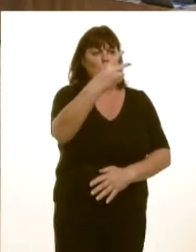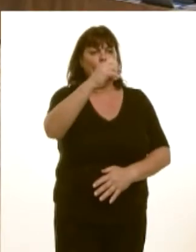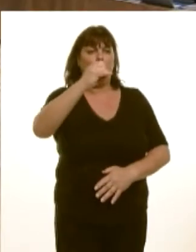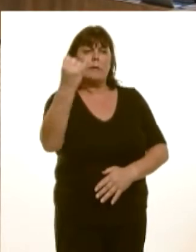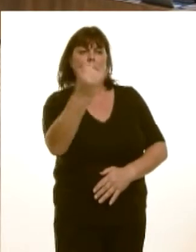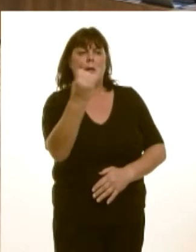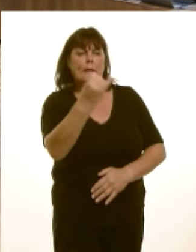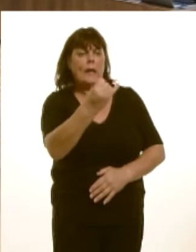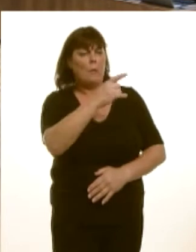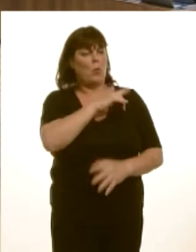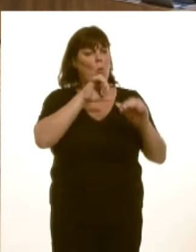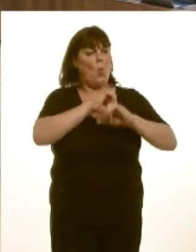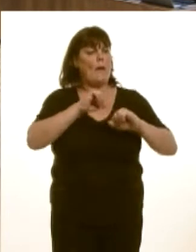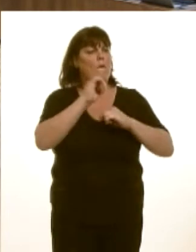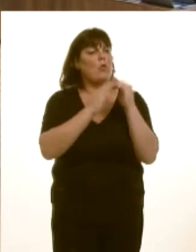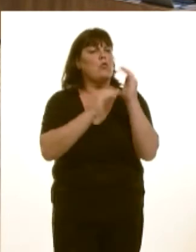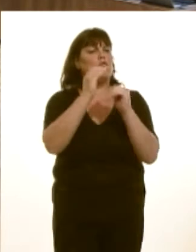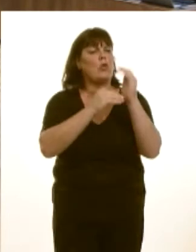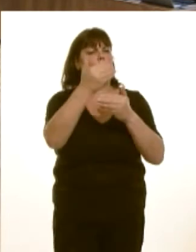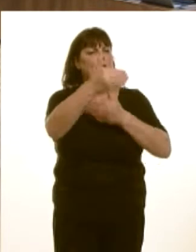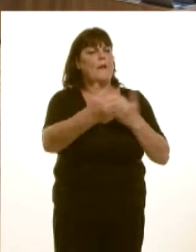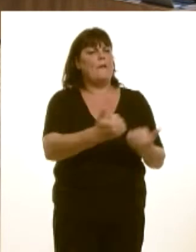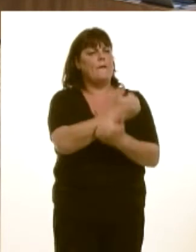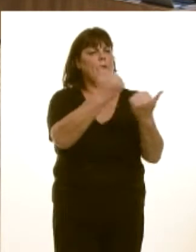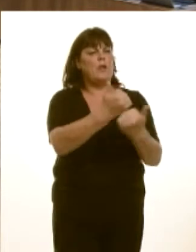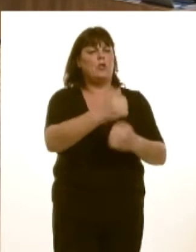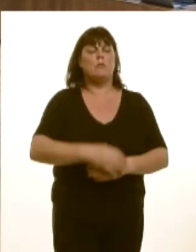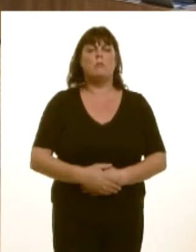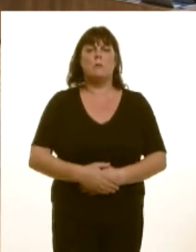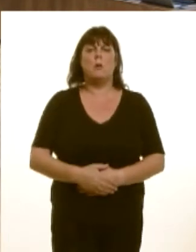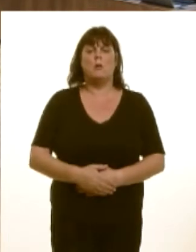Carwyn Jones: I am not going to comment on the budget ahead of what the Minister for finance may or may not say.